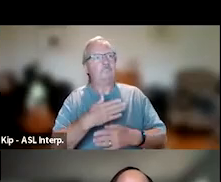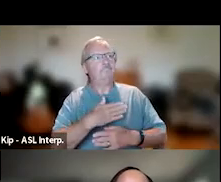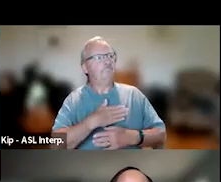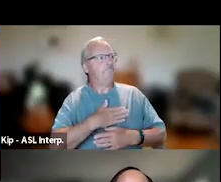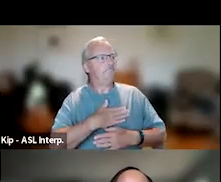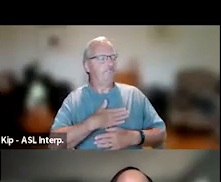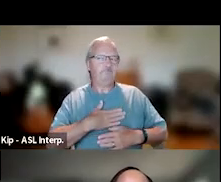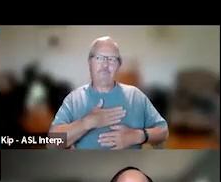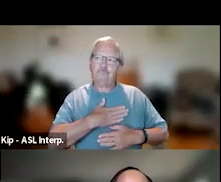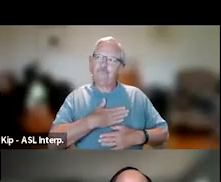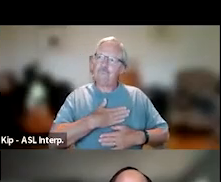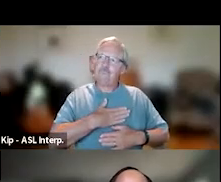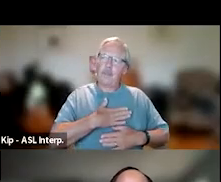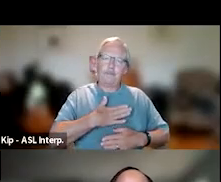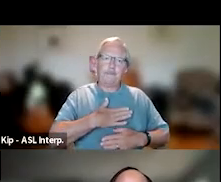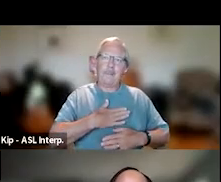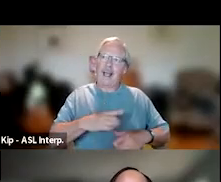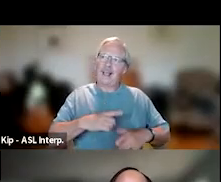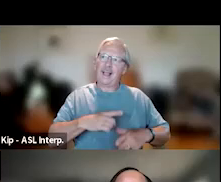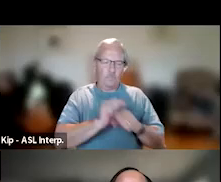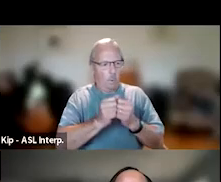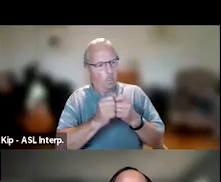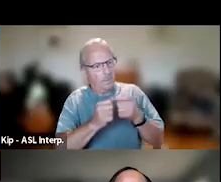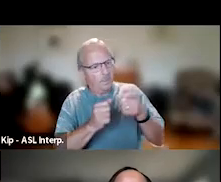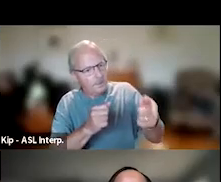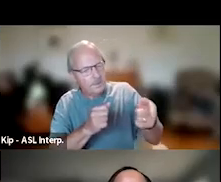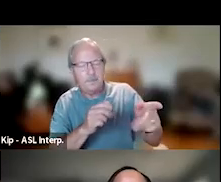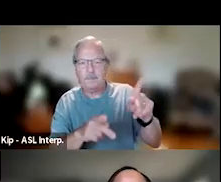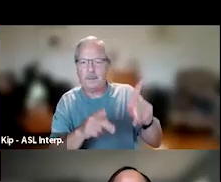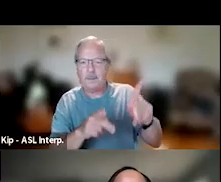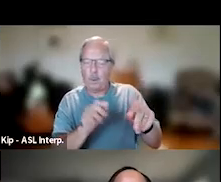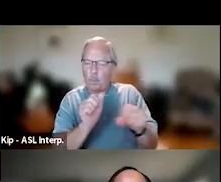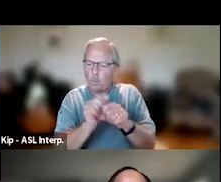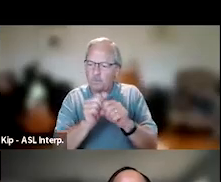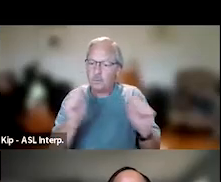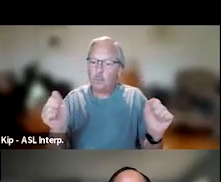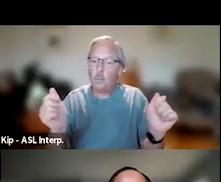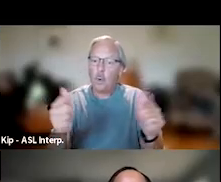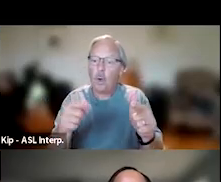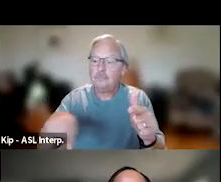with this group of people and to work for you all in the SOAR community.